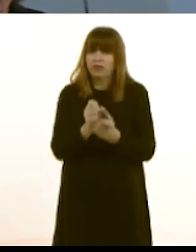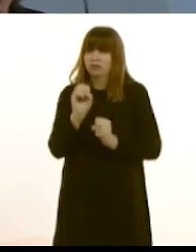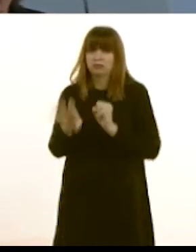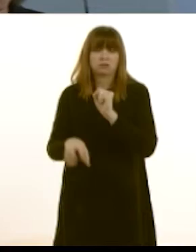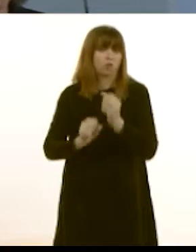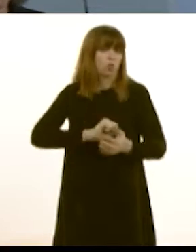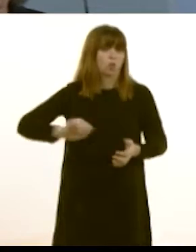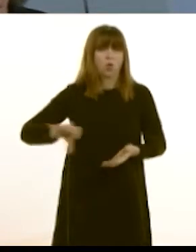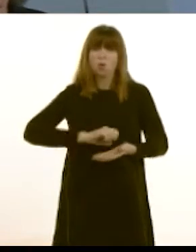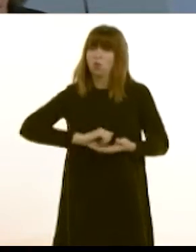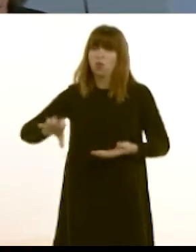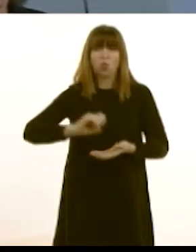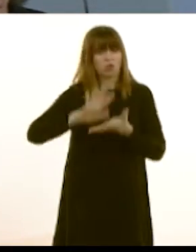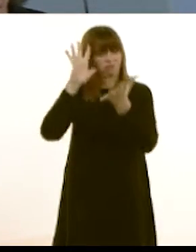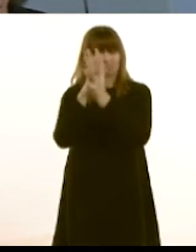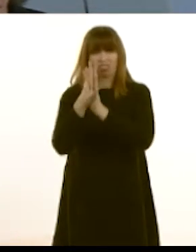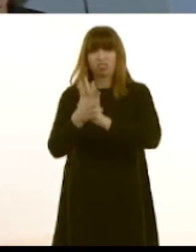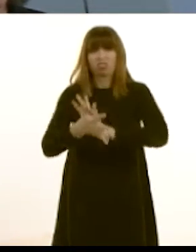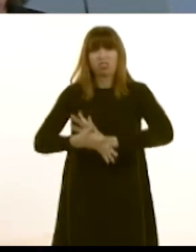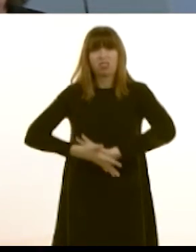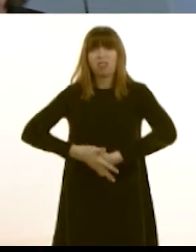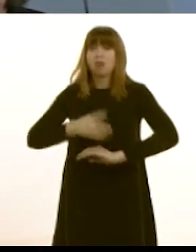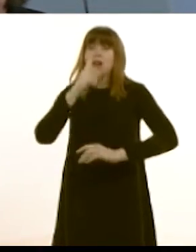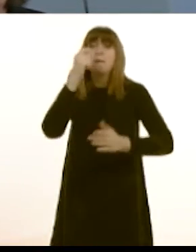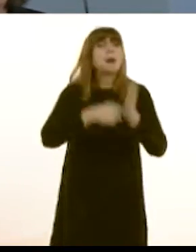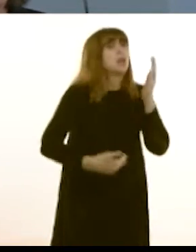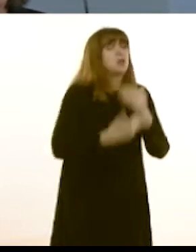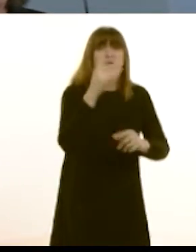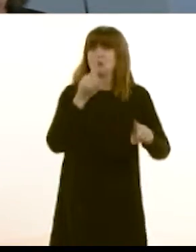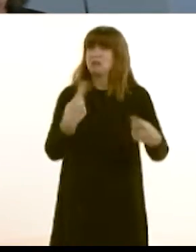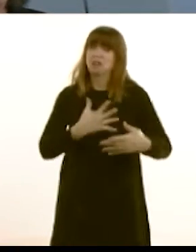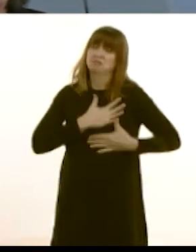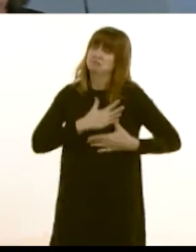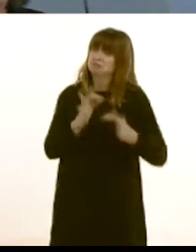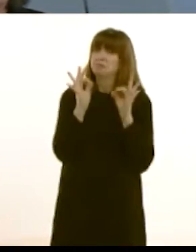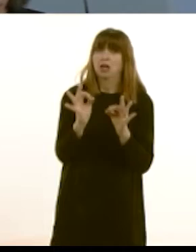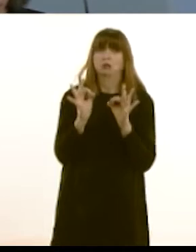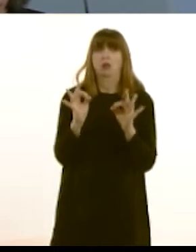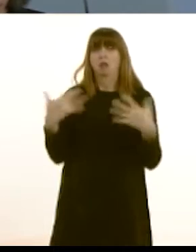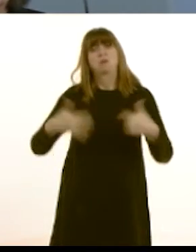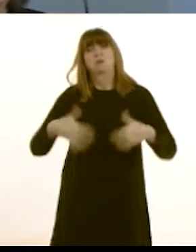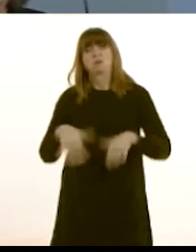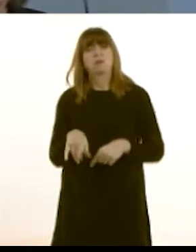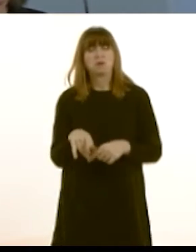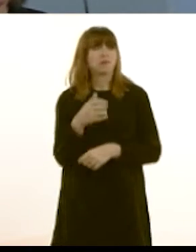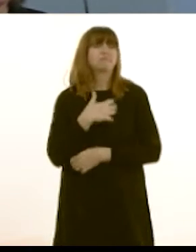and some of those possessions completely irreplaceable. Some of the issues Iím sure the Minister for Natural Resources will touch on in his